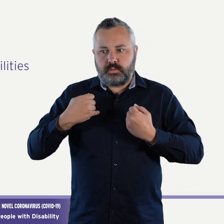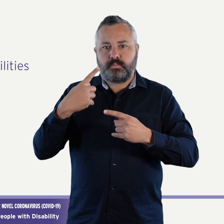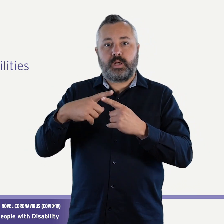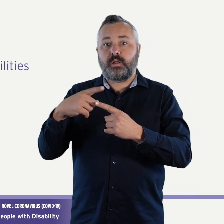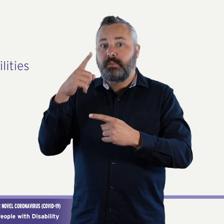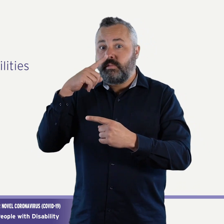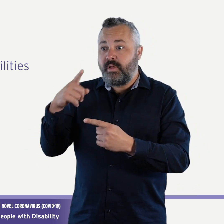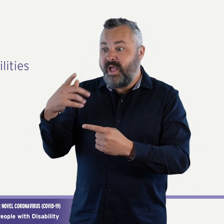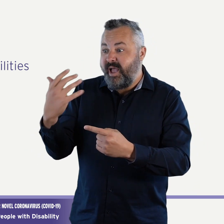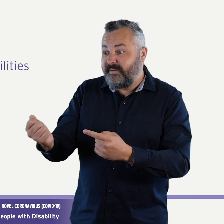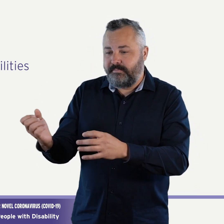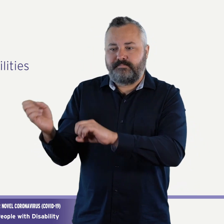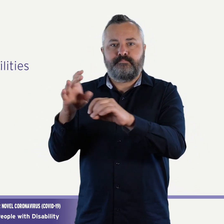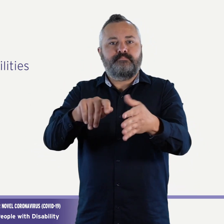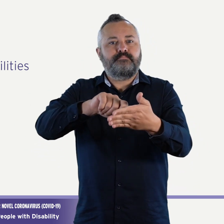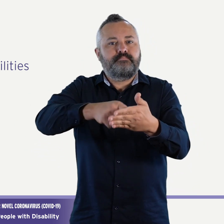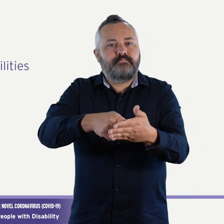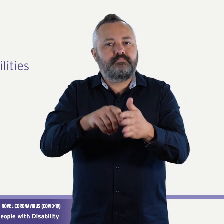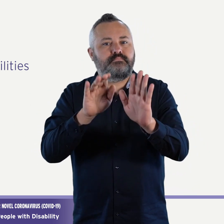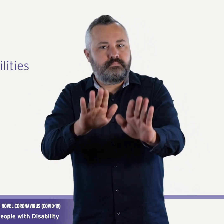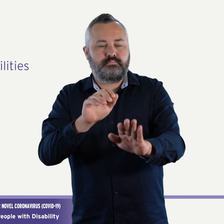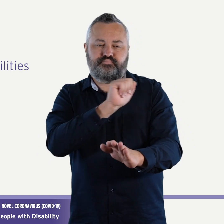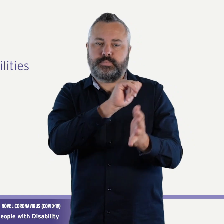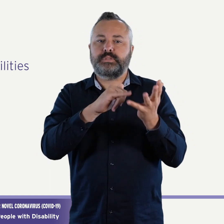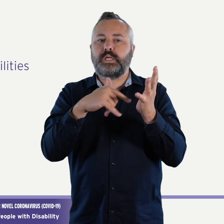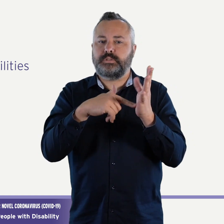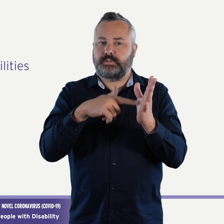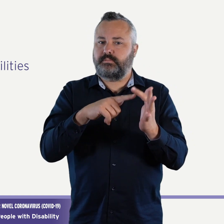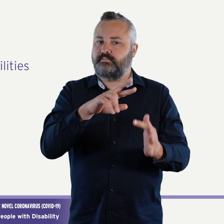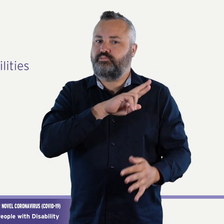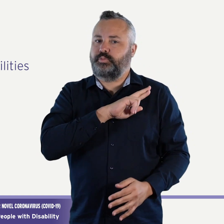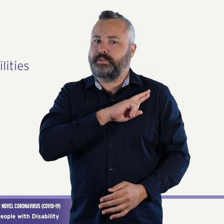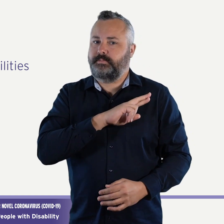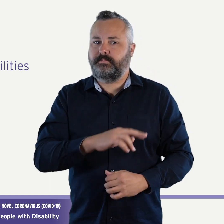of the response including contact tracing and directing isolation and quarantine.